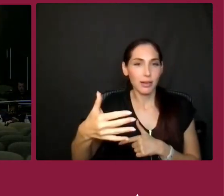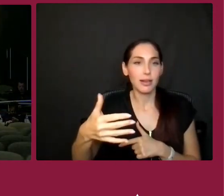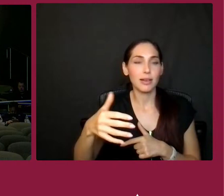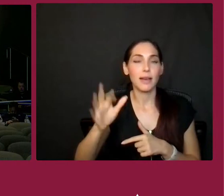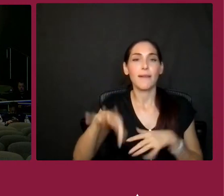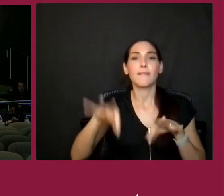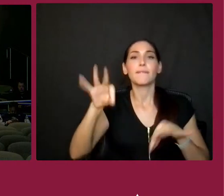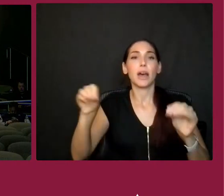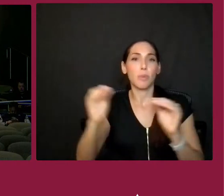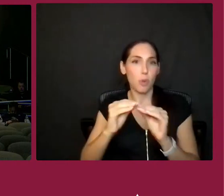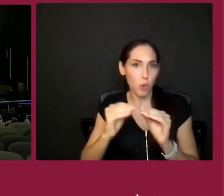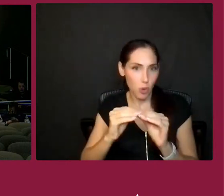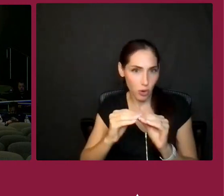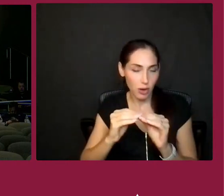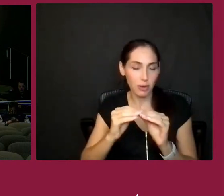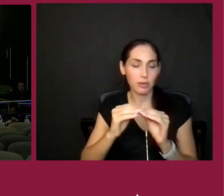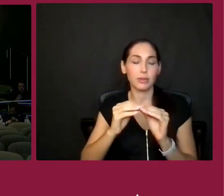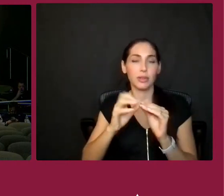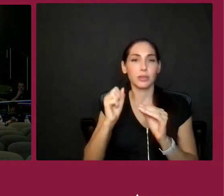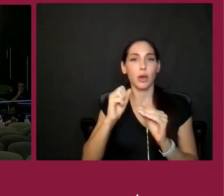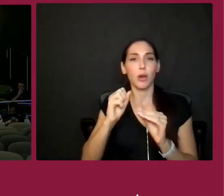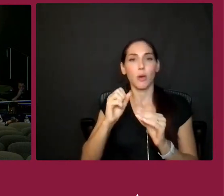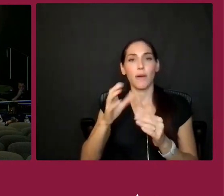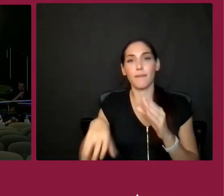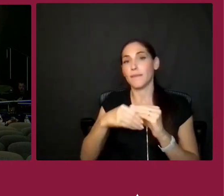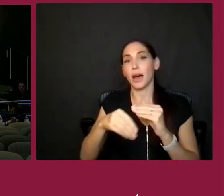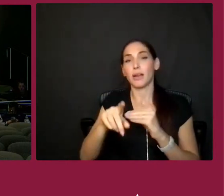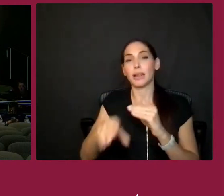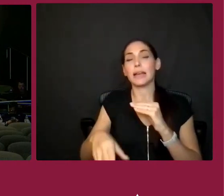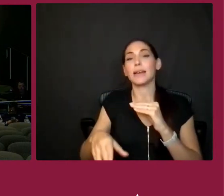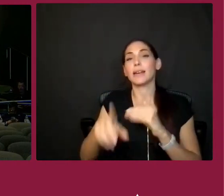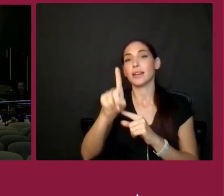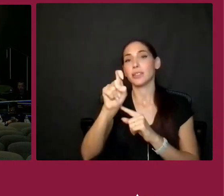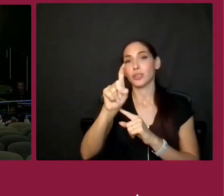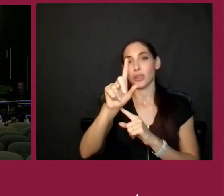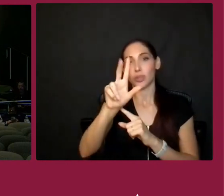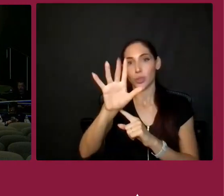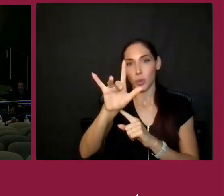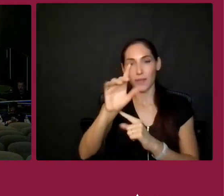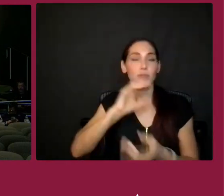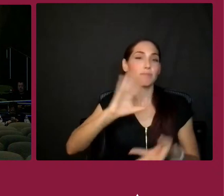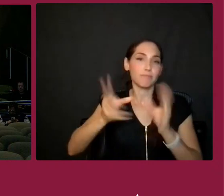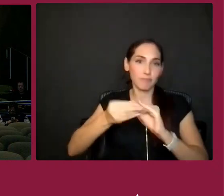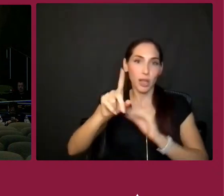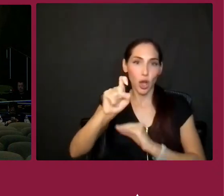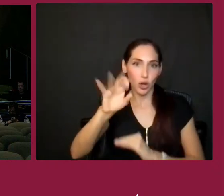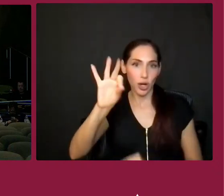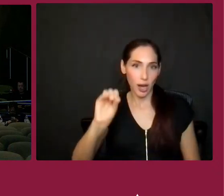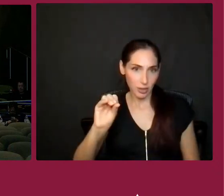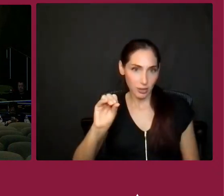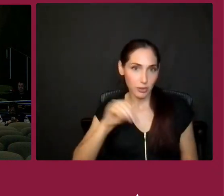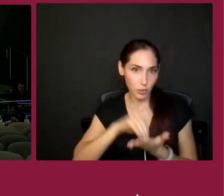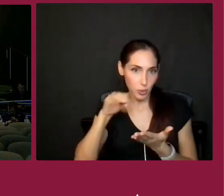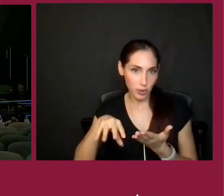in more, we found additional about 25, so 190, um, students, I think I said. Yep